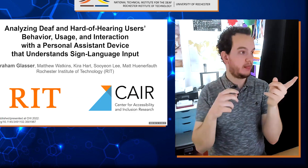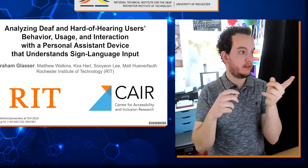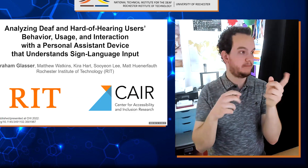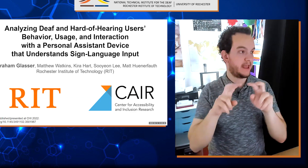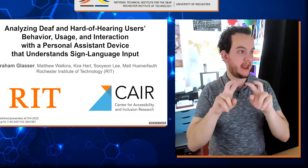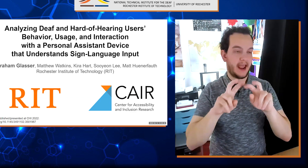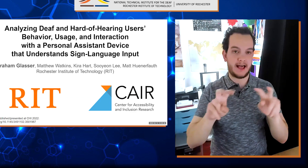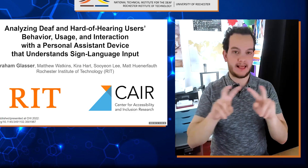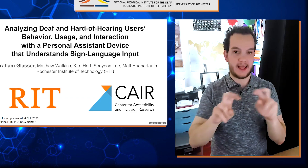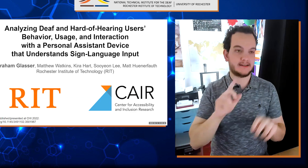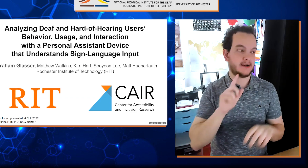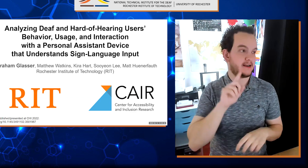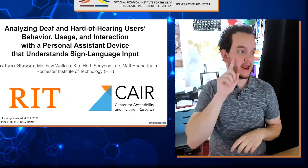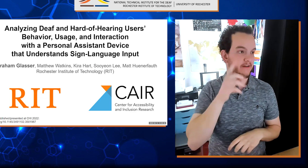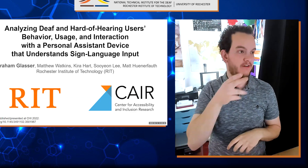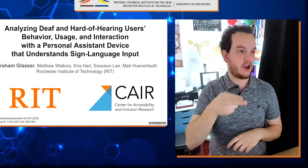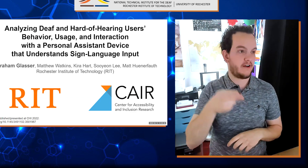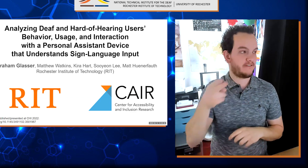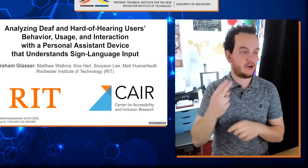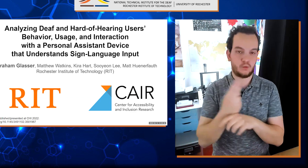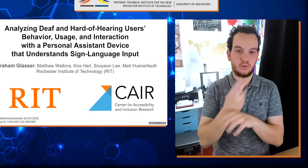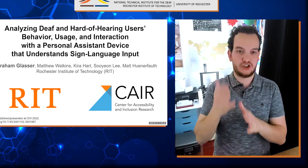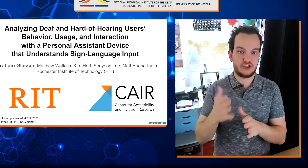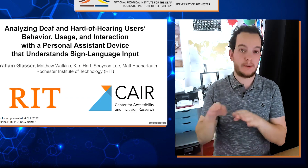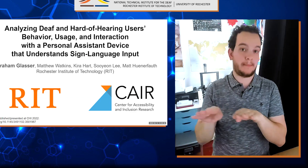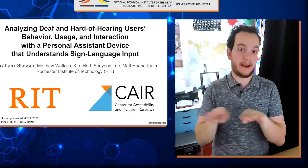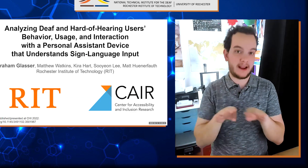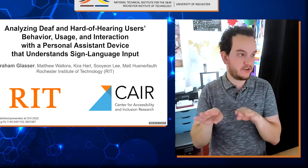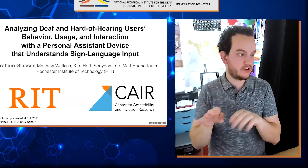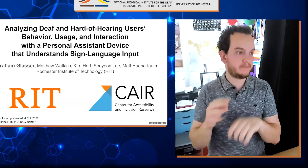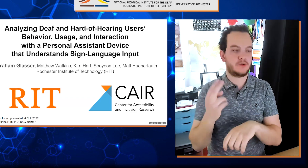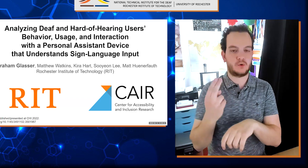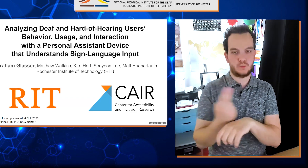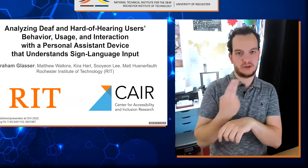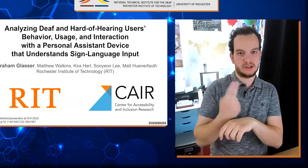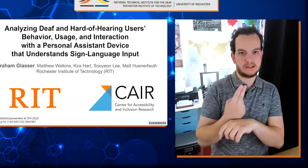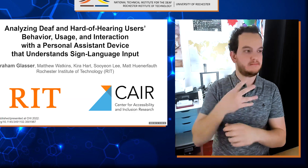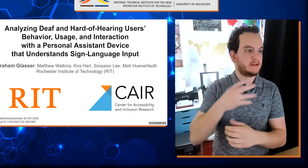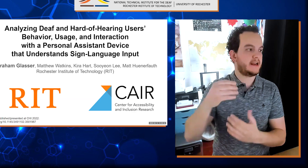So the title of my dissertation is "Analyzing Deaf and Hard-of-Hearing Users' Behavior,